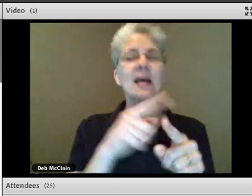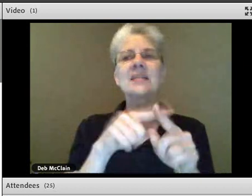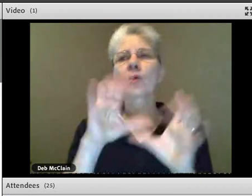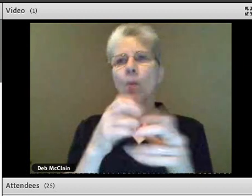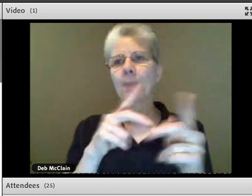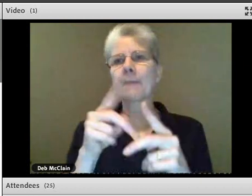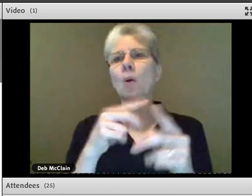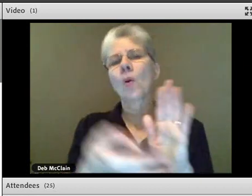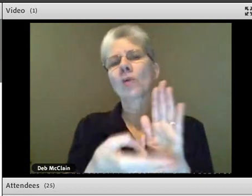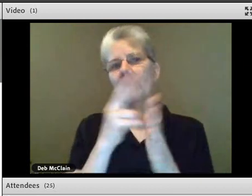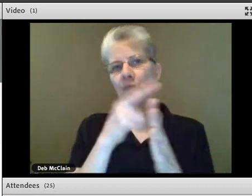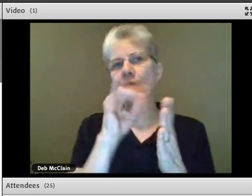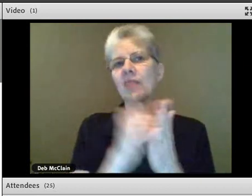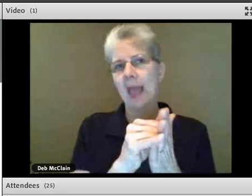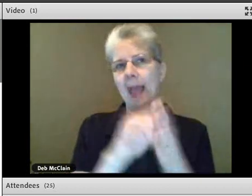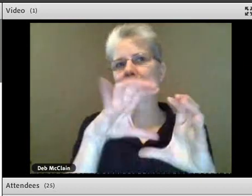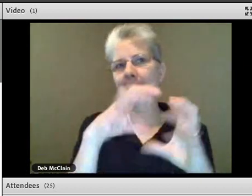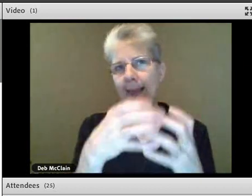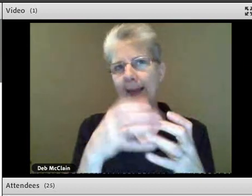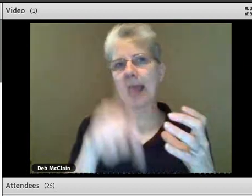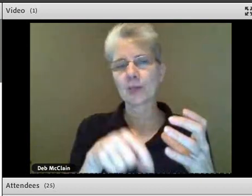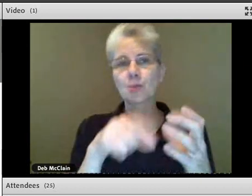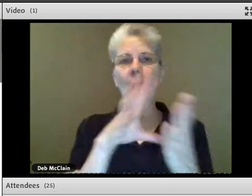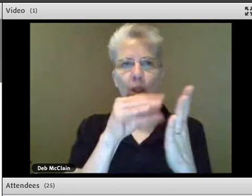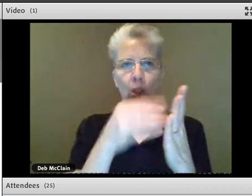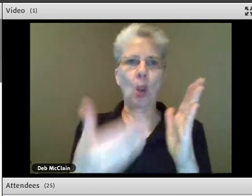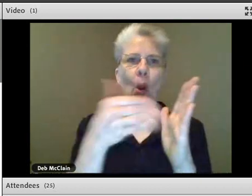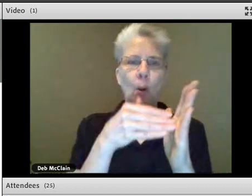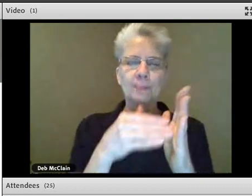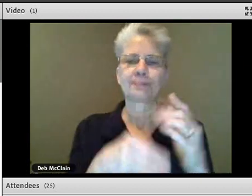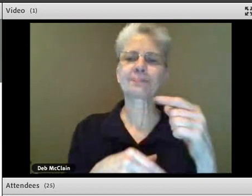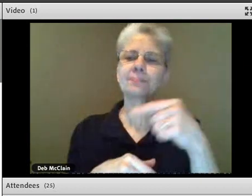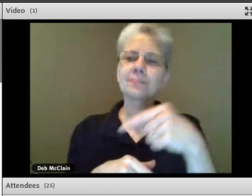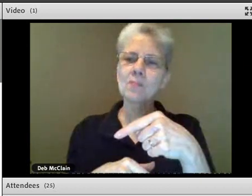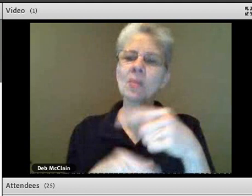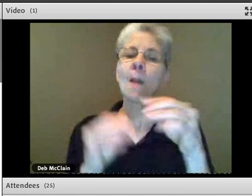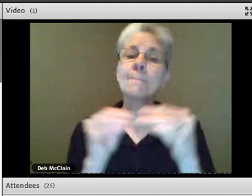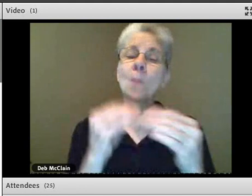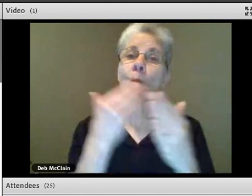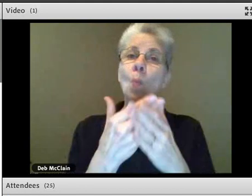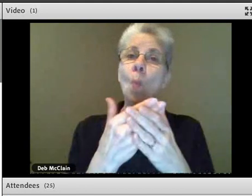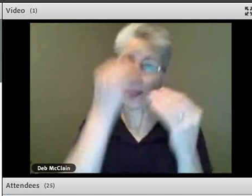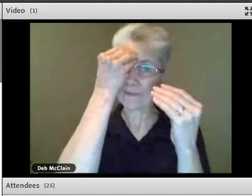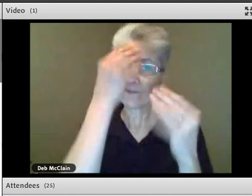would have to be in that module and relearn it, so then we had a more well-informed and well-trained staff without having to do anything